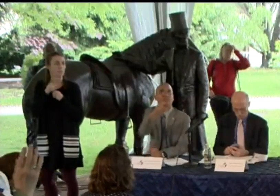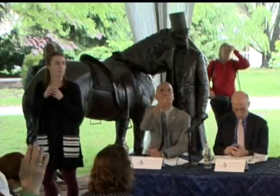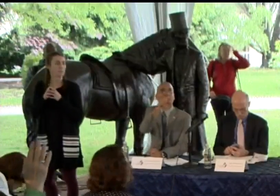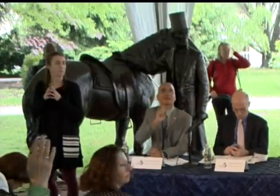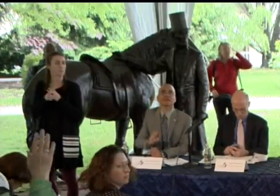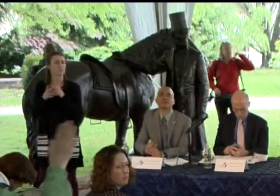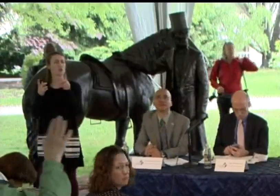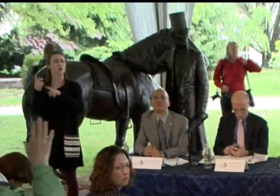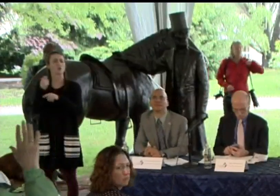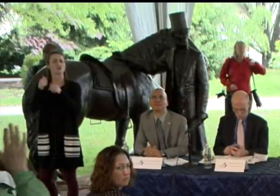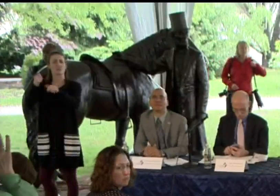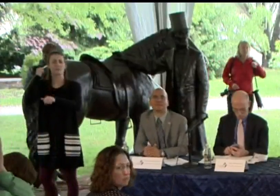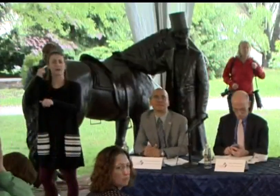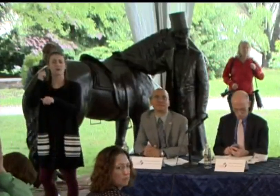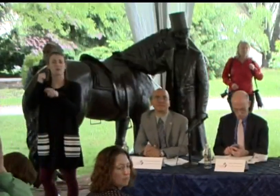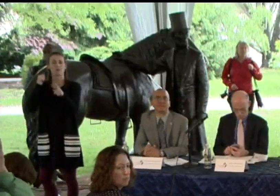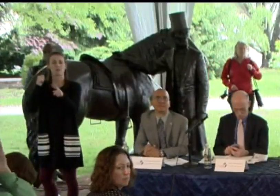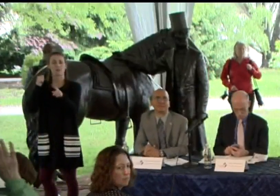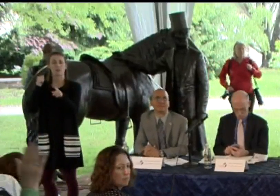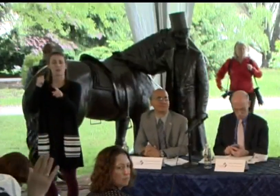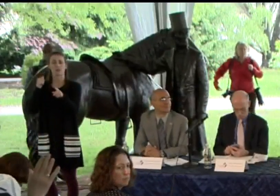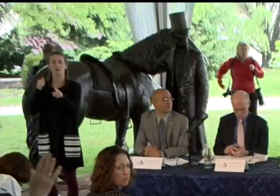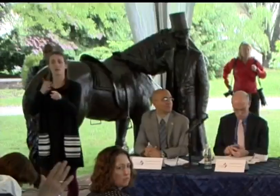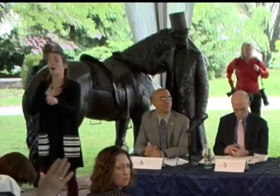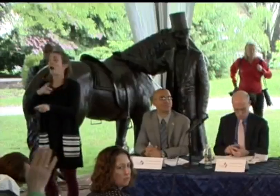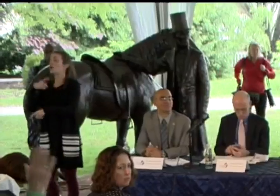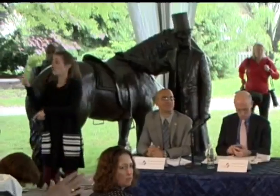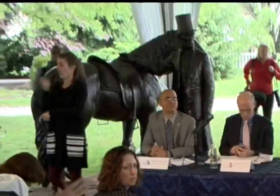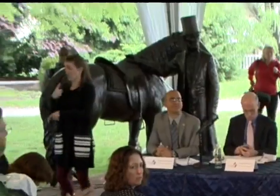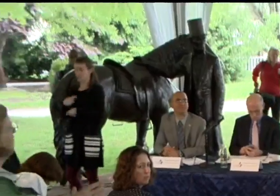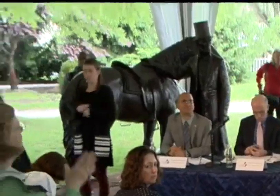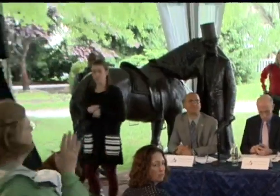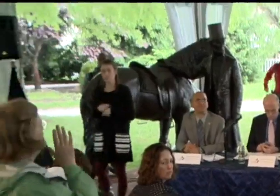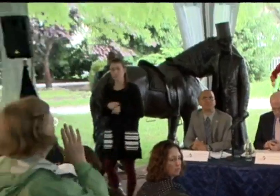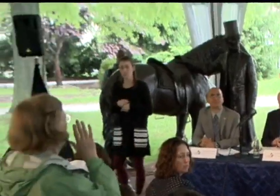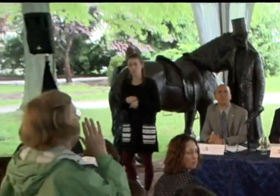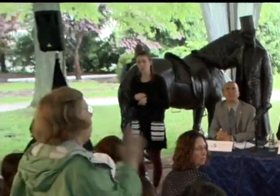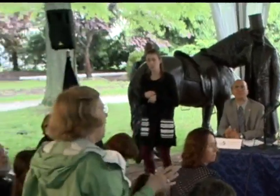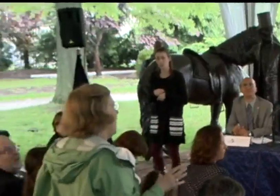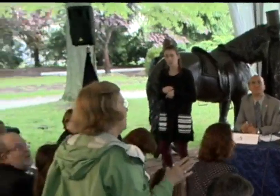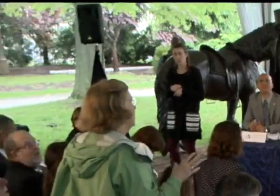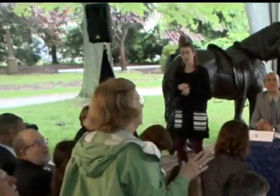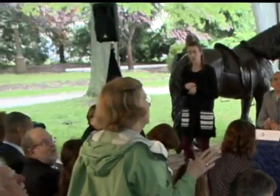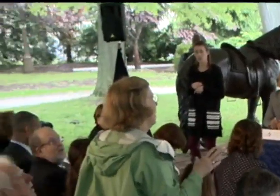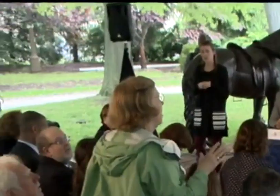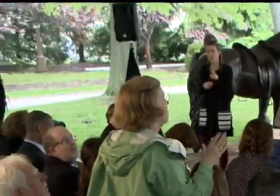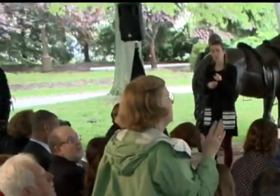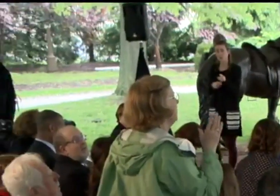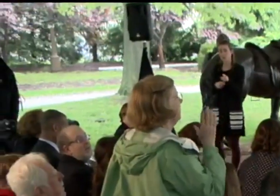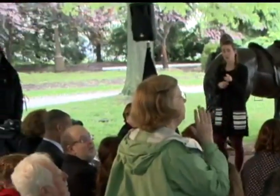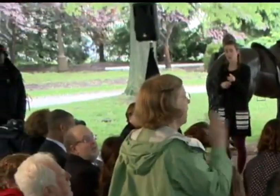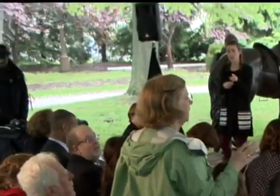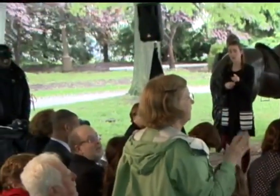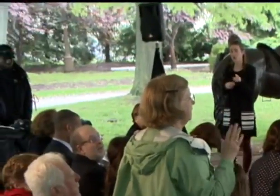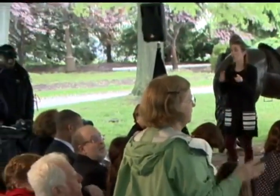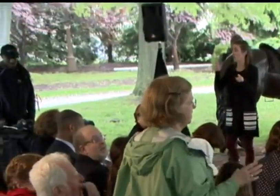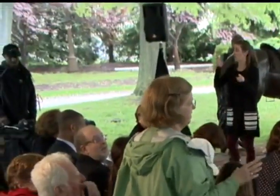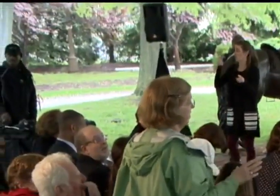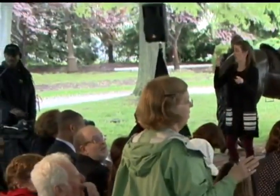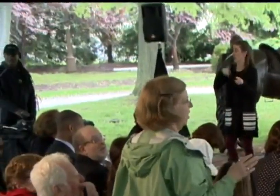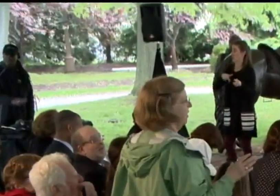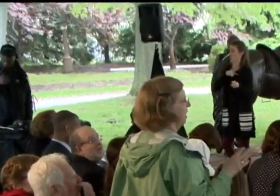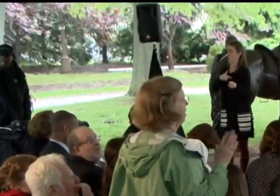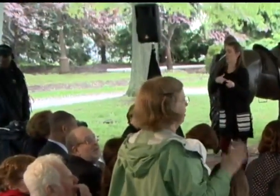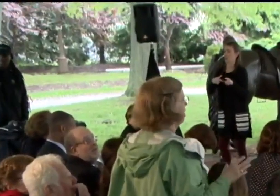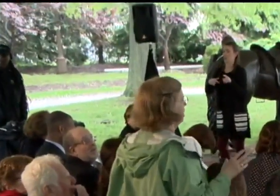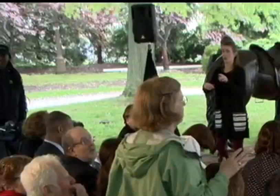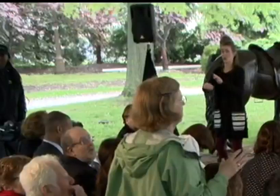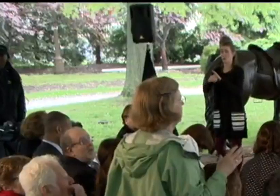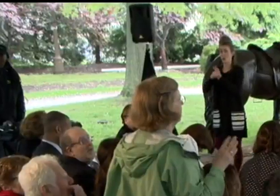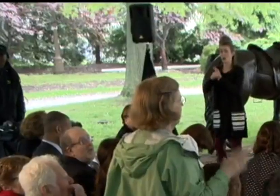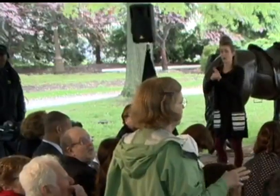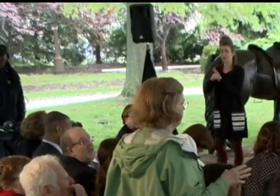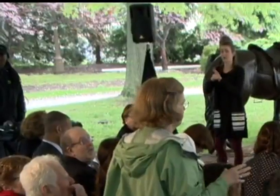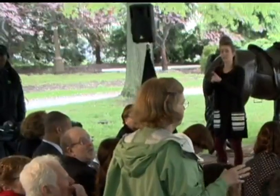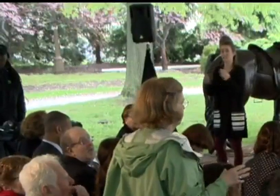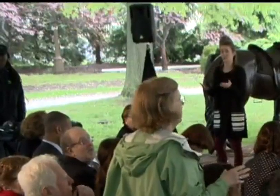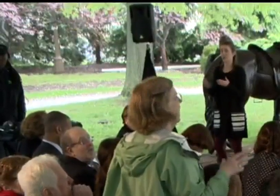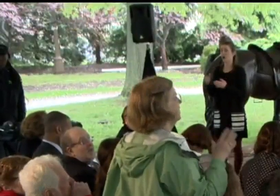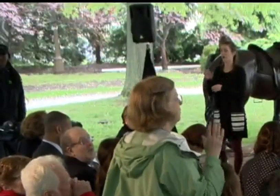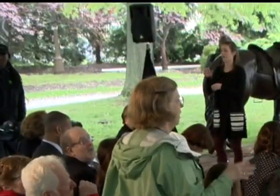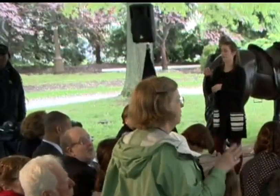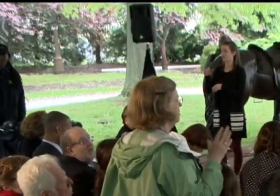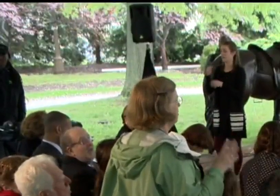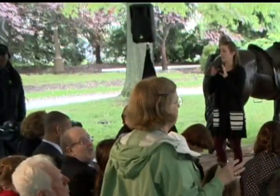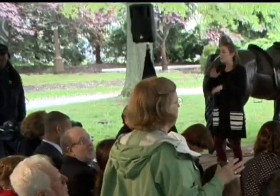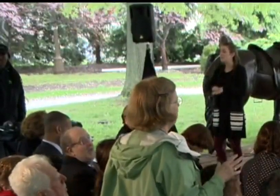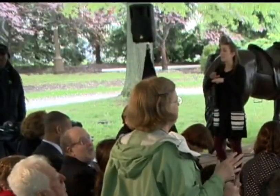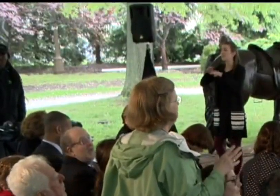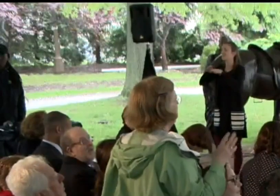THE QUESTION I HAVE.